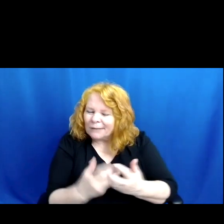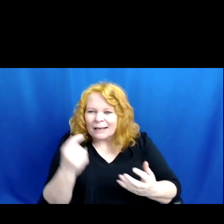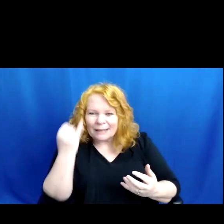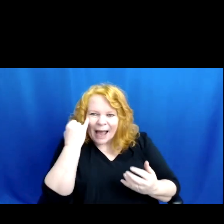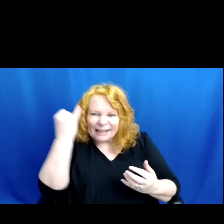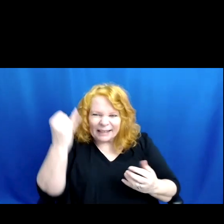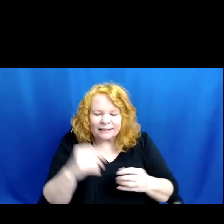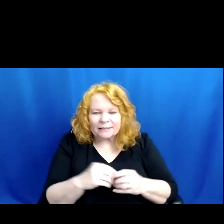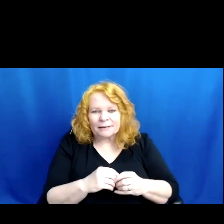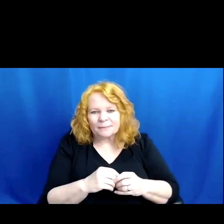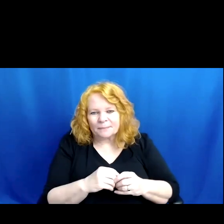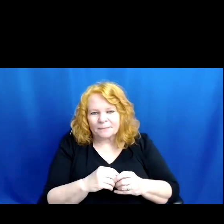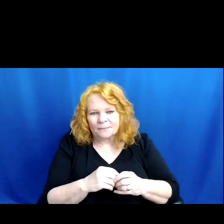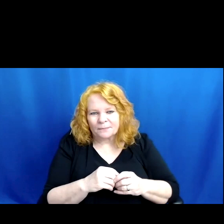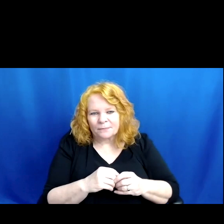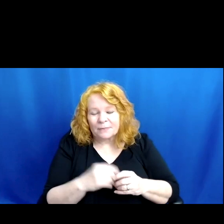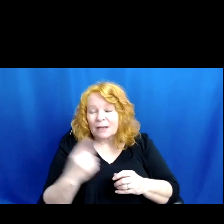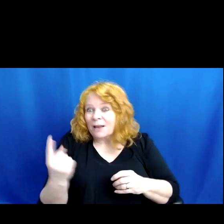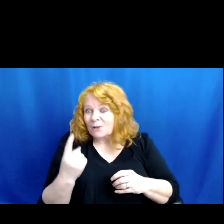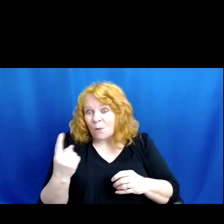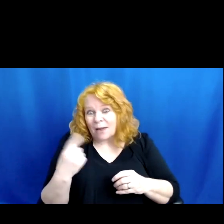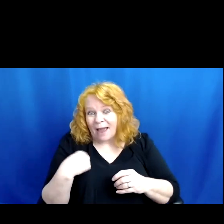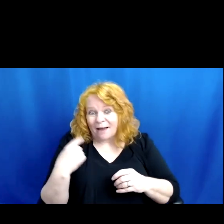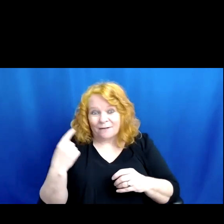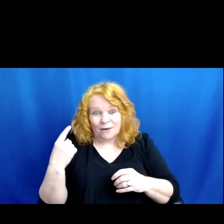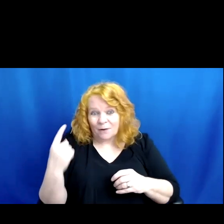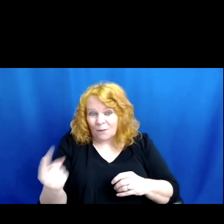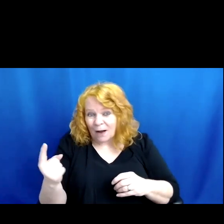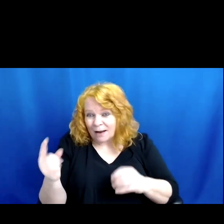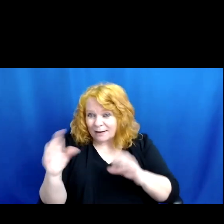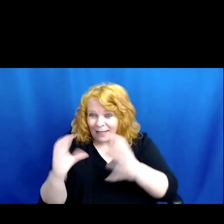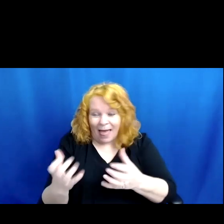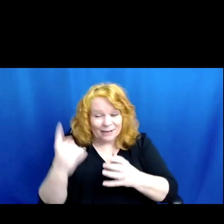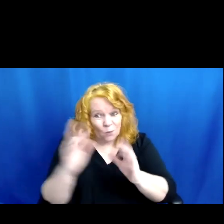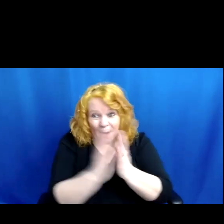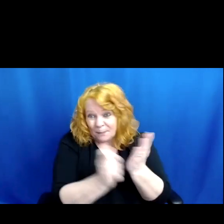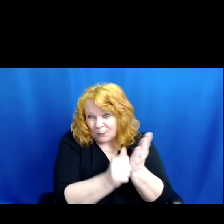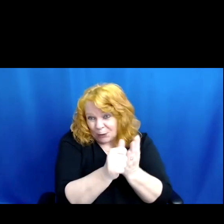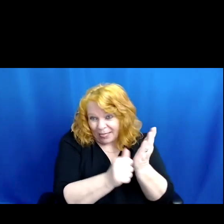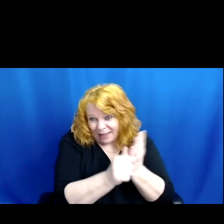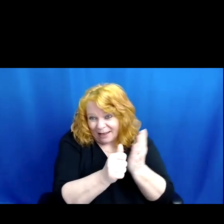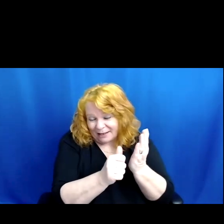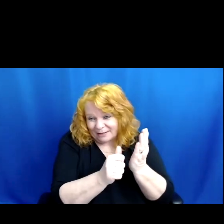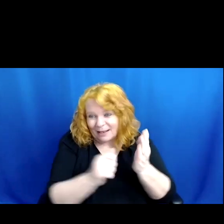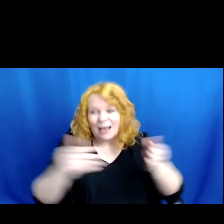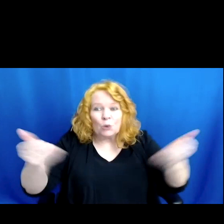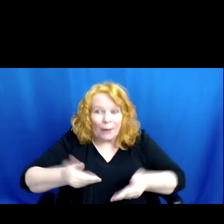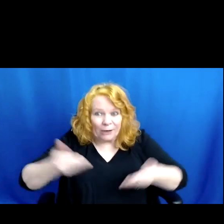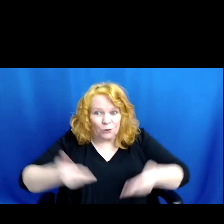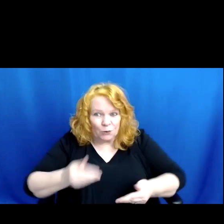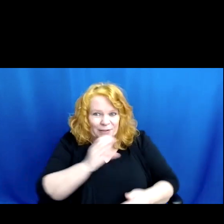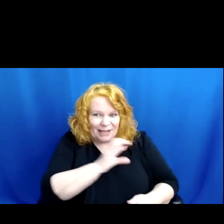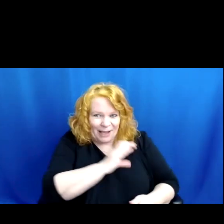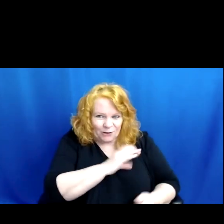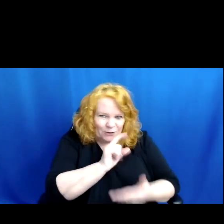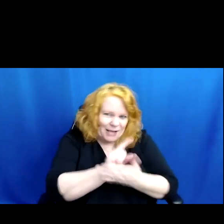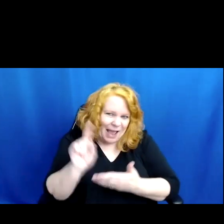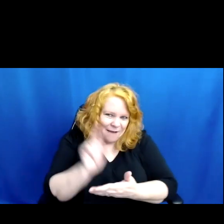We have one craft and one booklet to introduce the character for each week of the show.